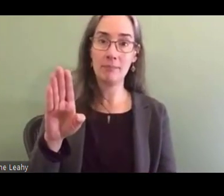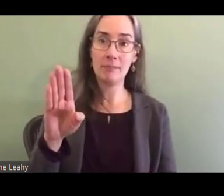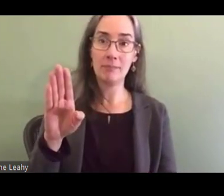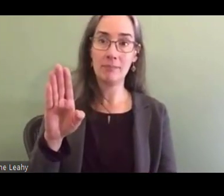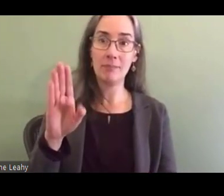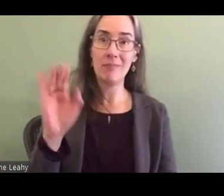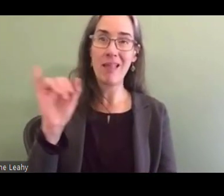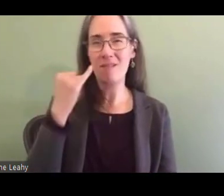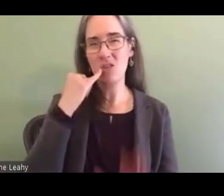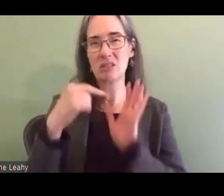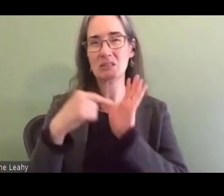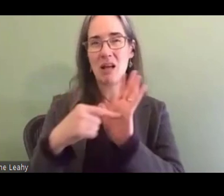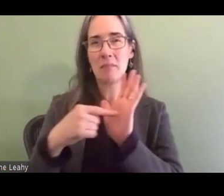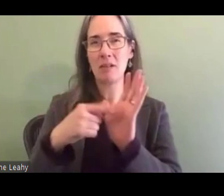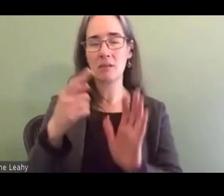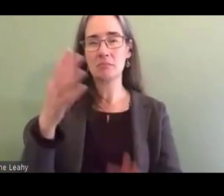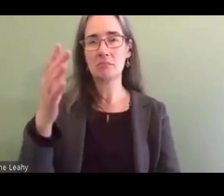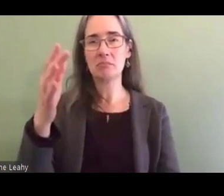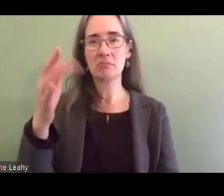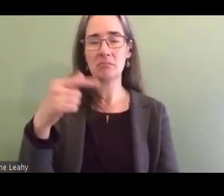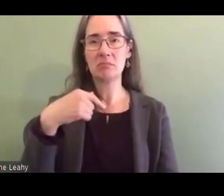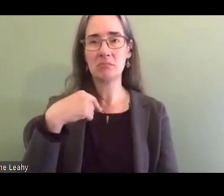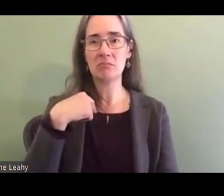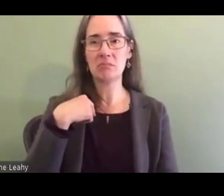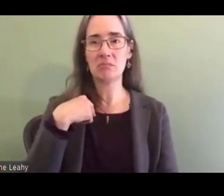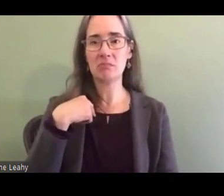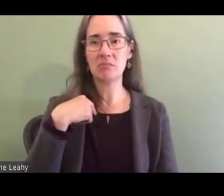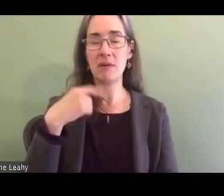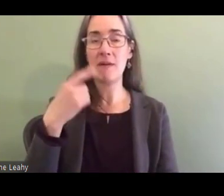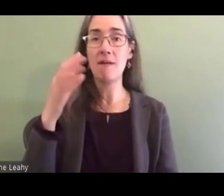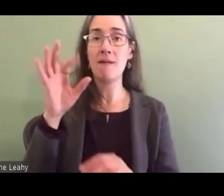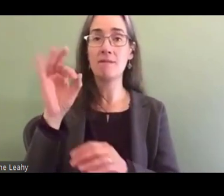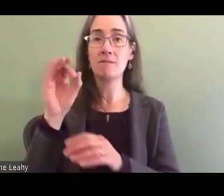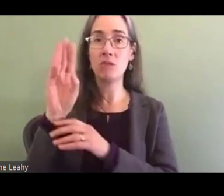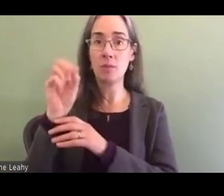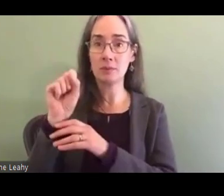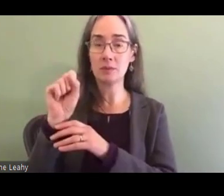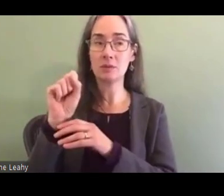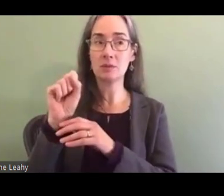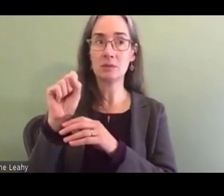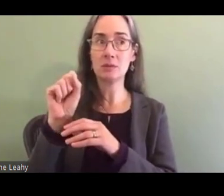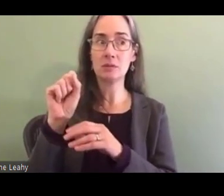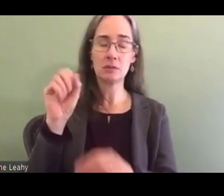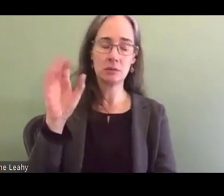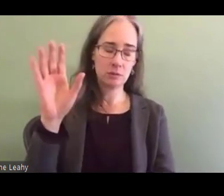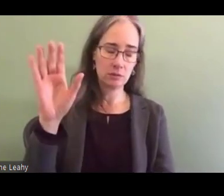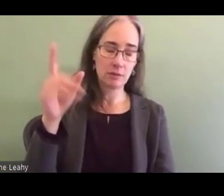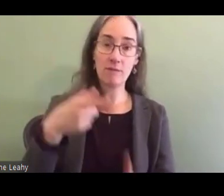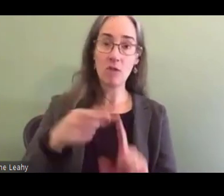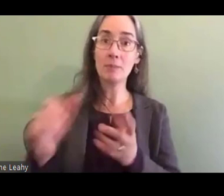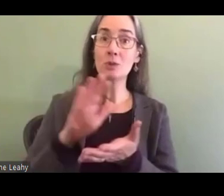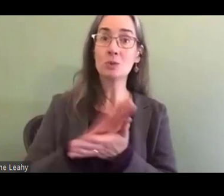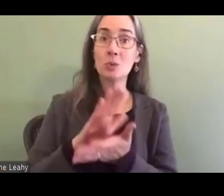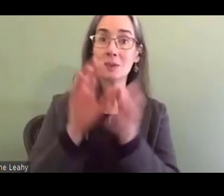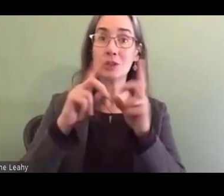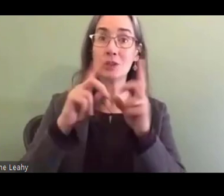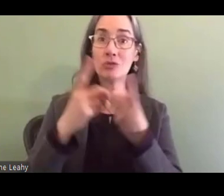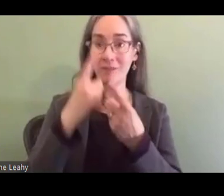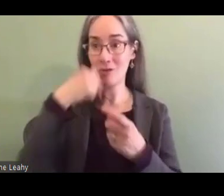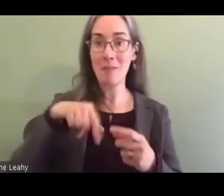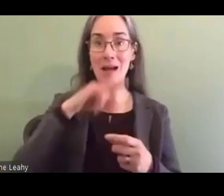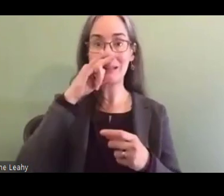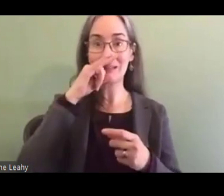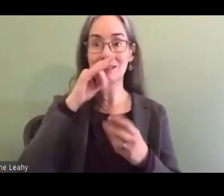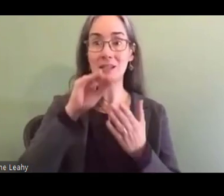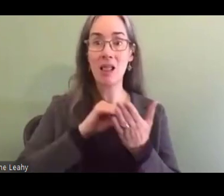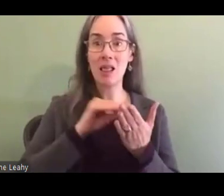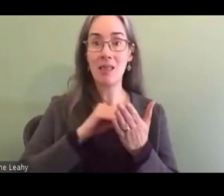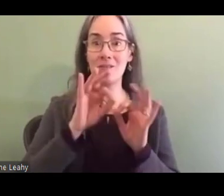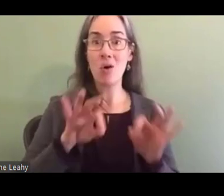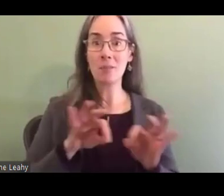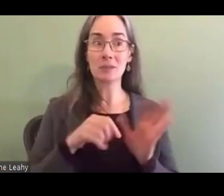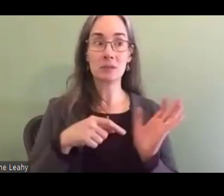Forms like for example, forms on, from the school district for my kids,